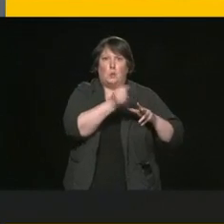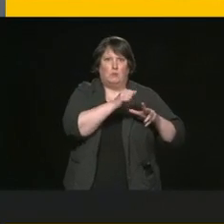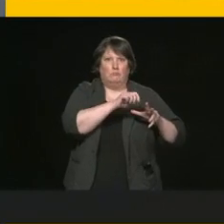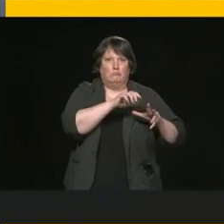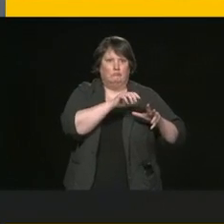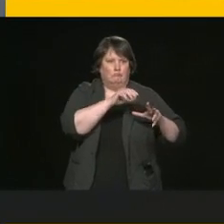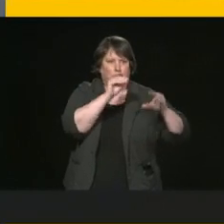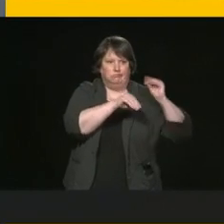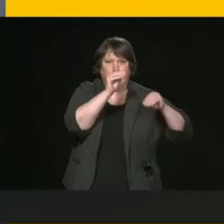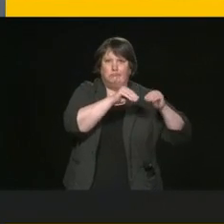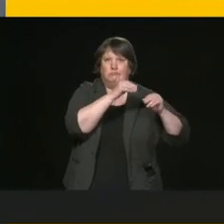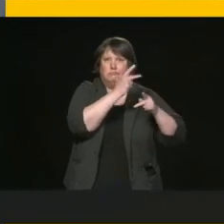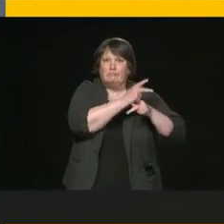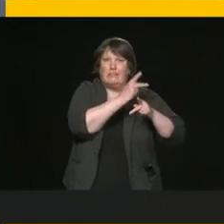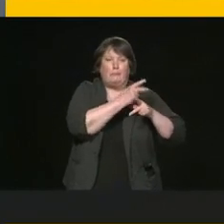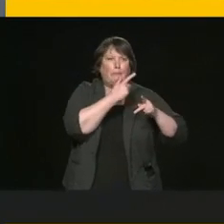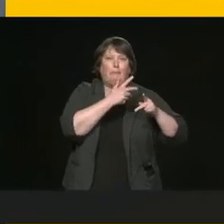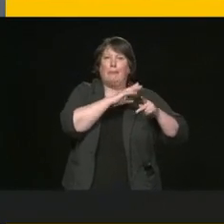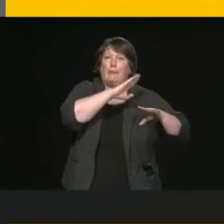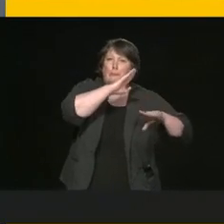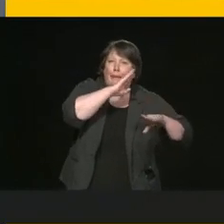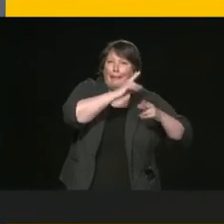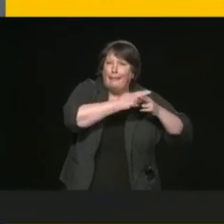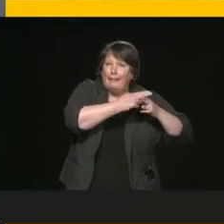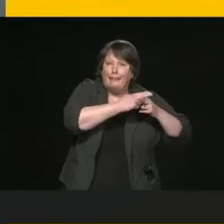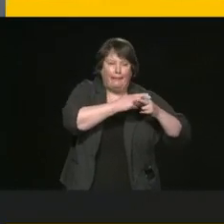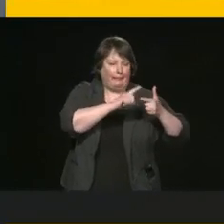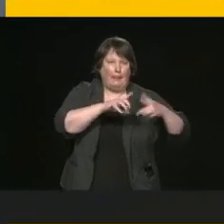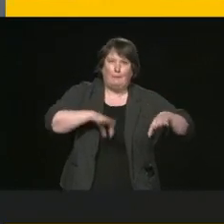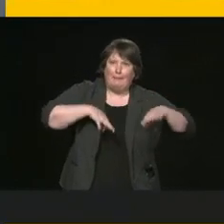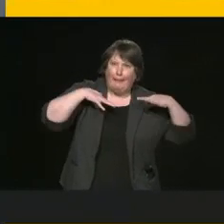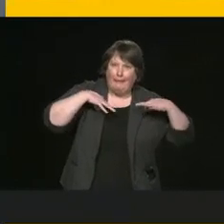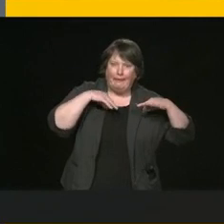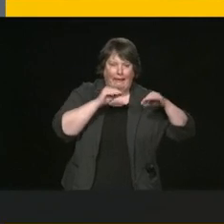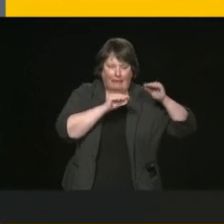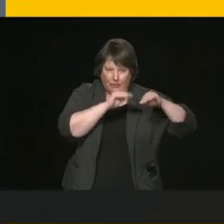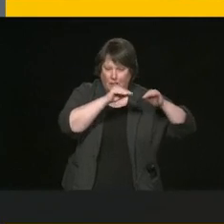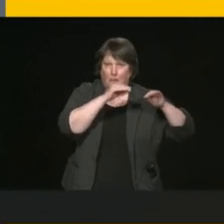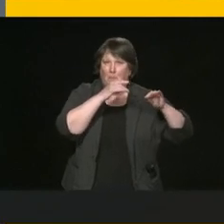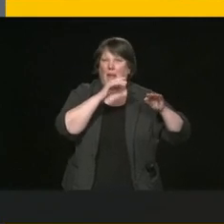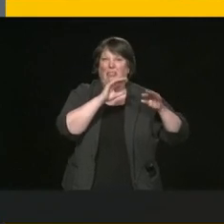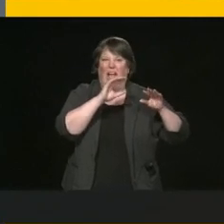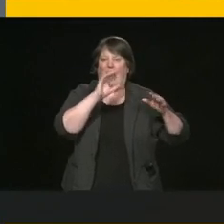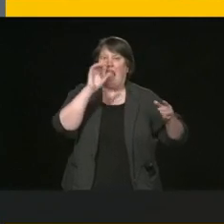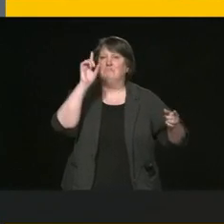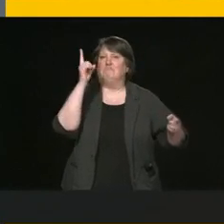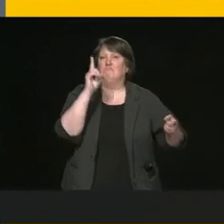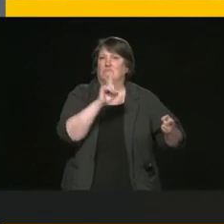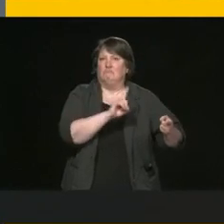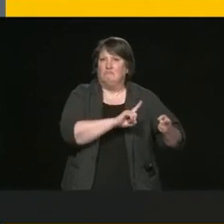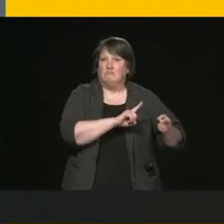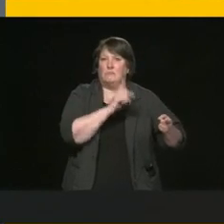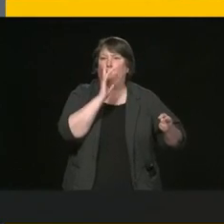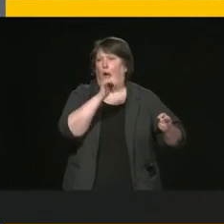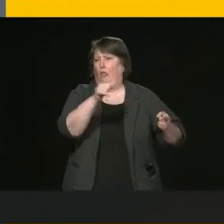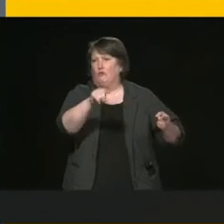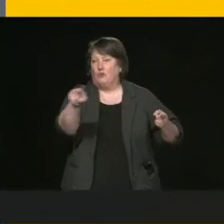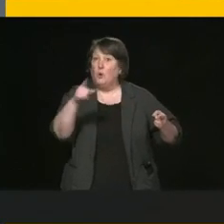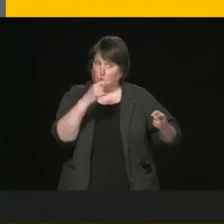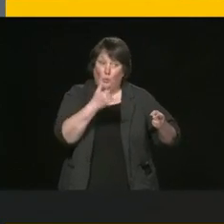THEY STOCKPILED A LOT OF THINGS, BLANKETS AND THAT MATERIAL. THOSE WERE REDUCED OVER TIME